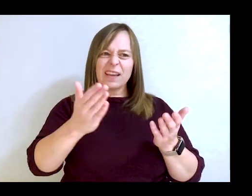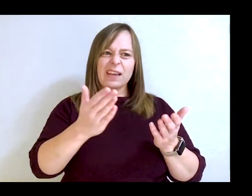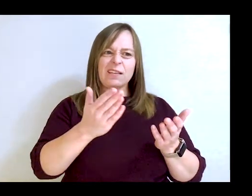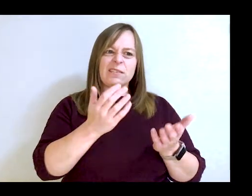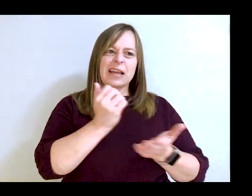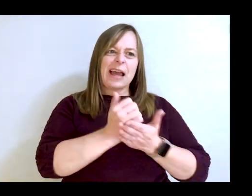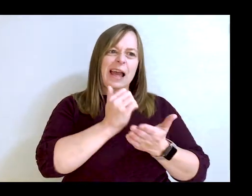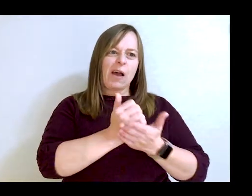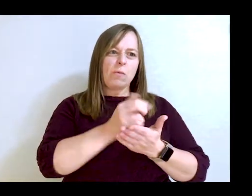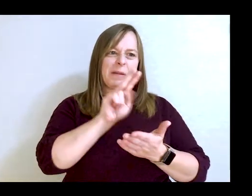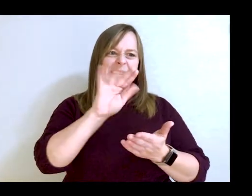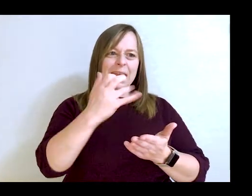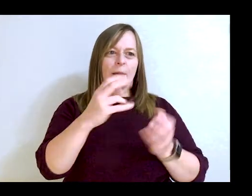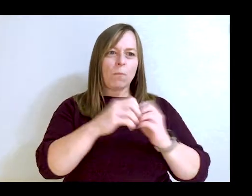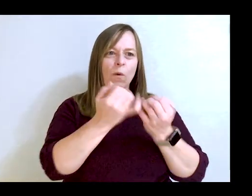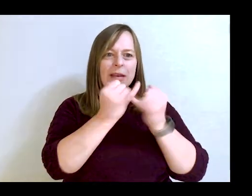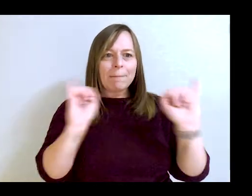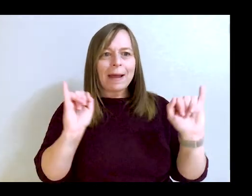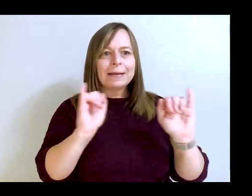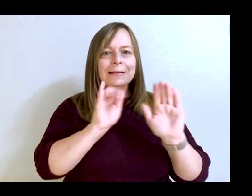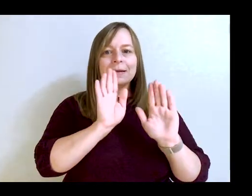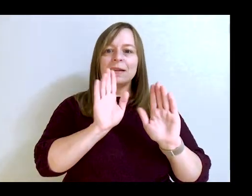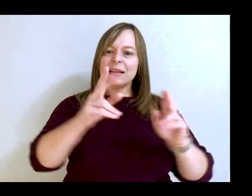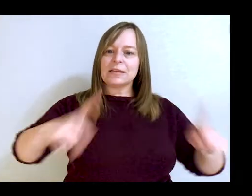were going to make Nicholas more independent, such as his tilt and